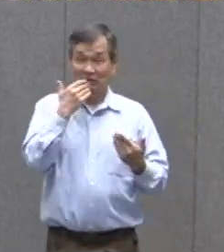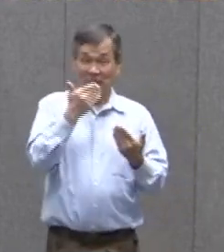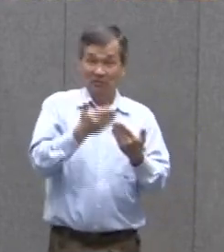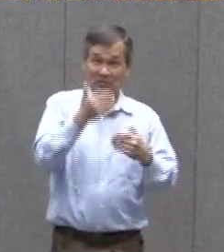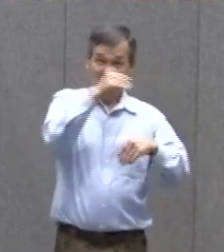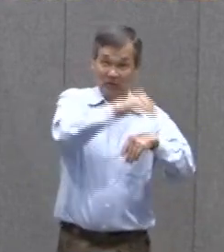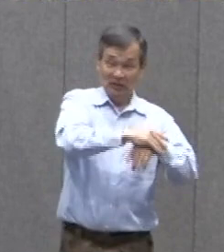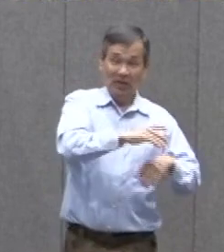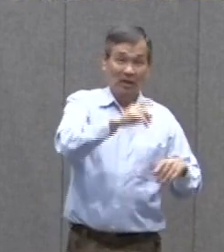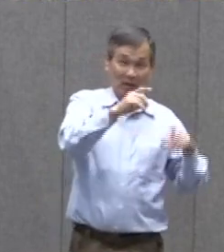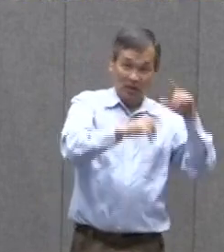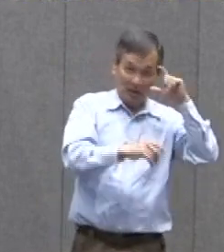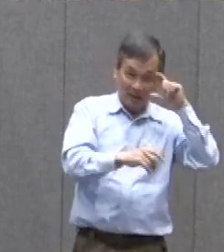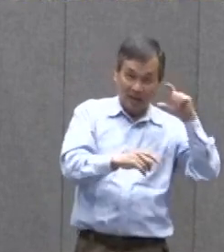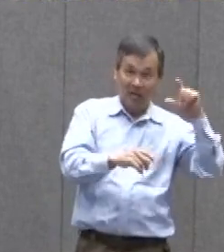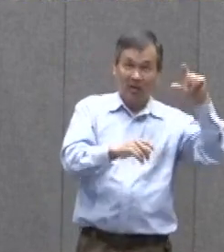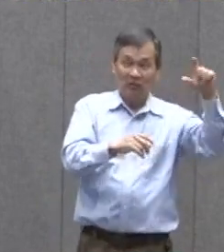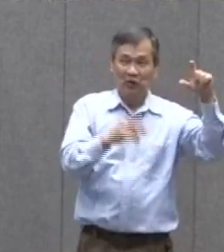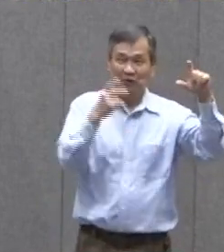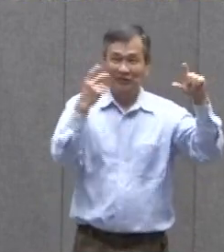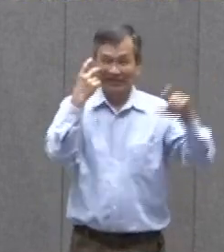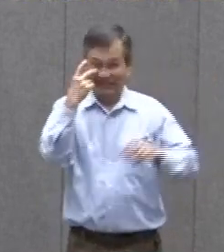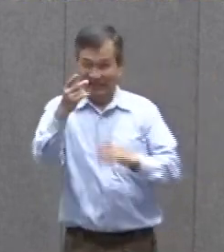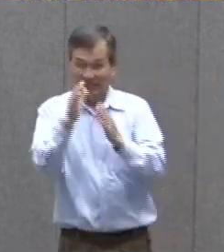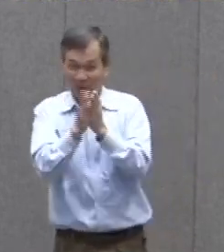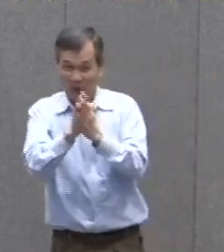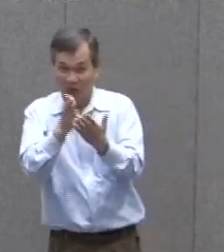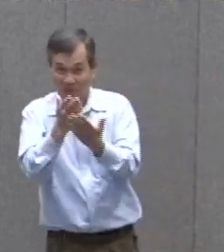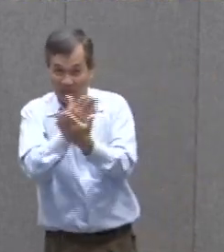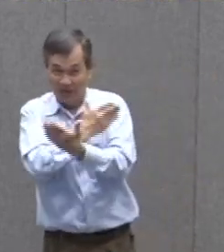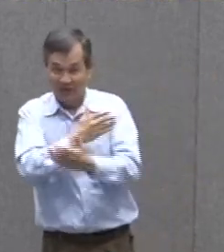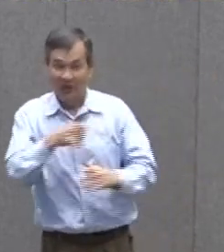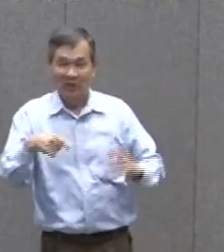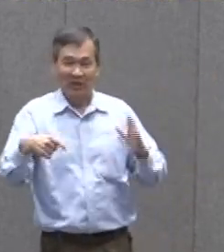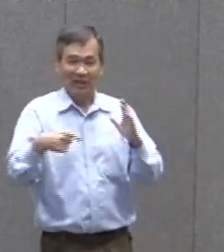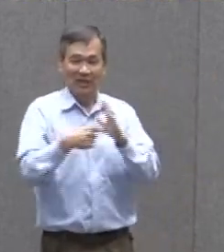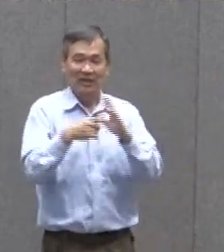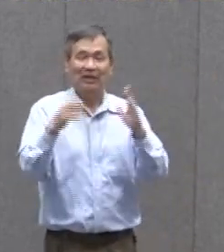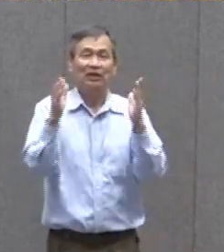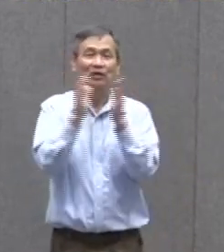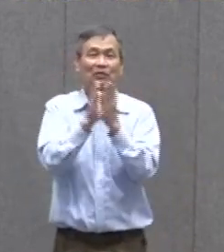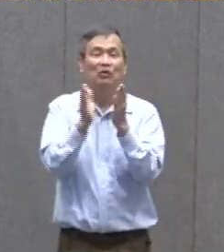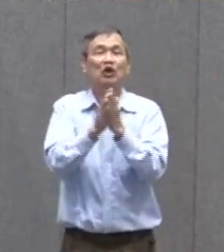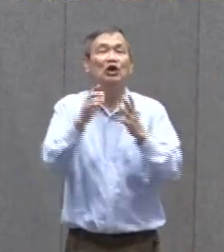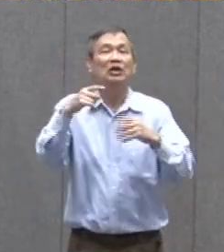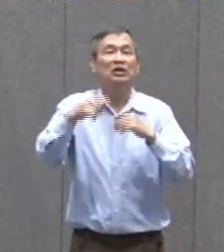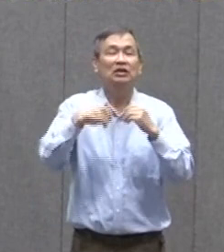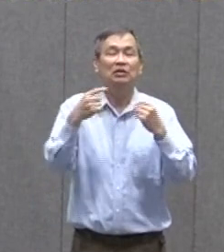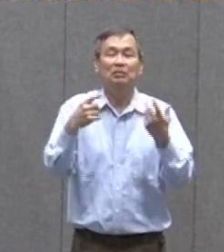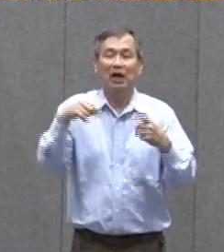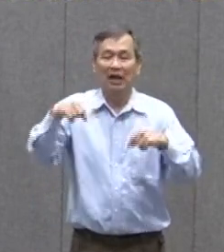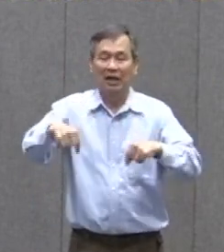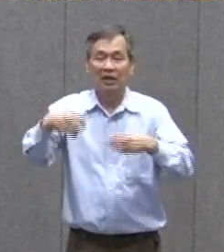Maybe you've read it before or seen it in your classroom. This book is all about things in a room